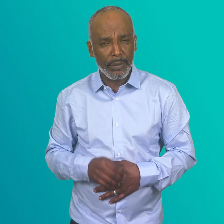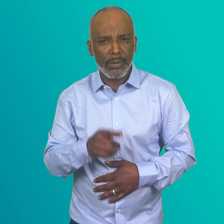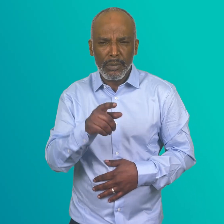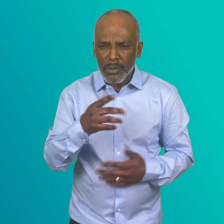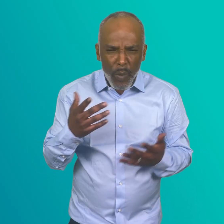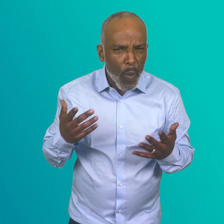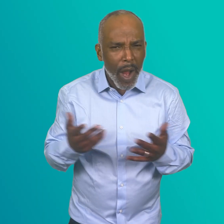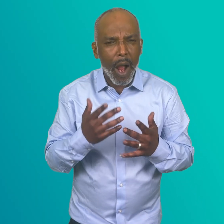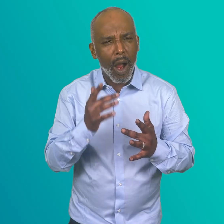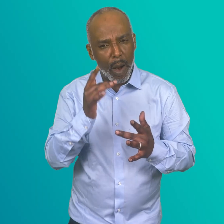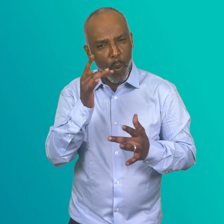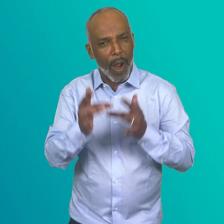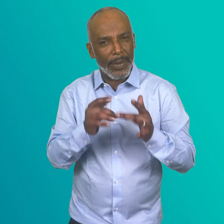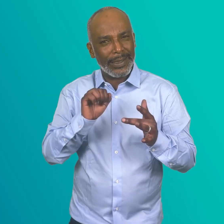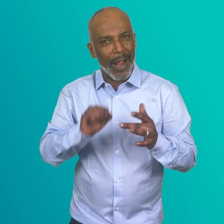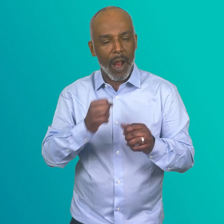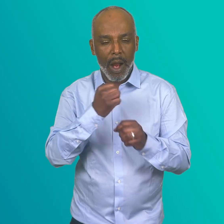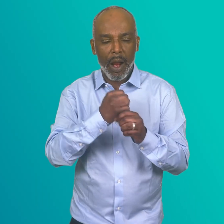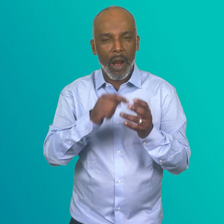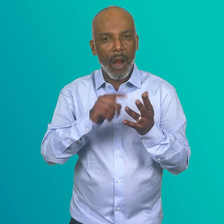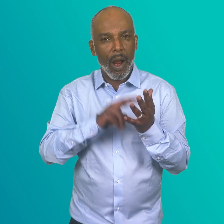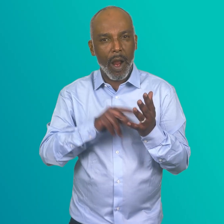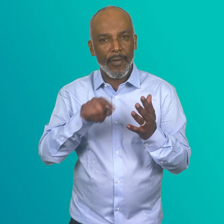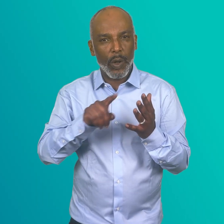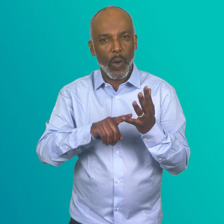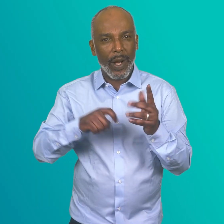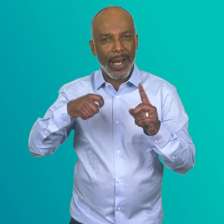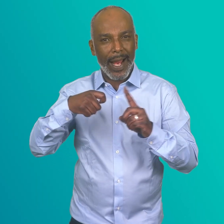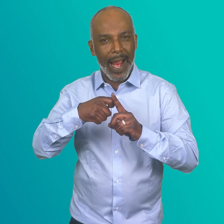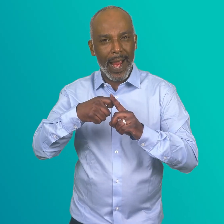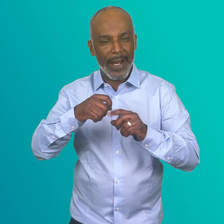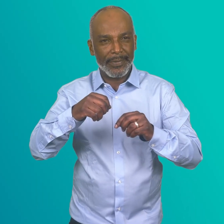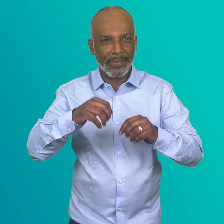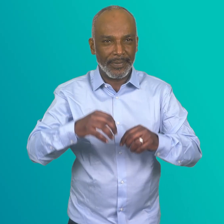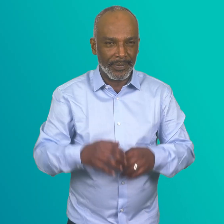can be found on GOV.UK at